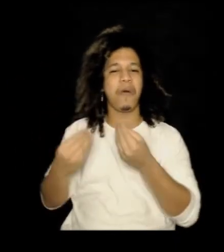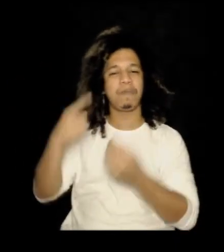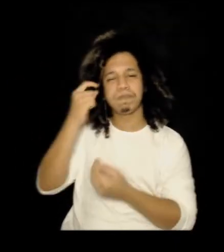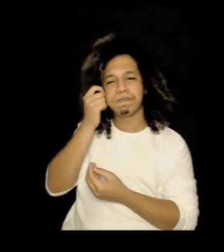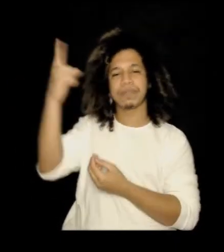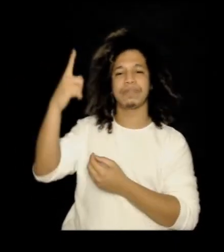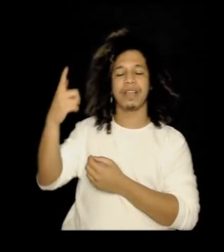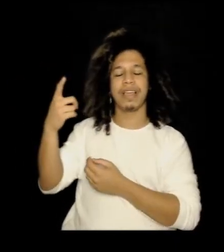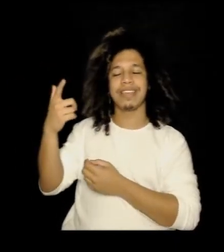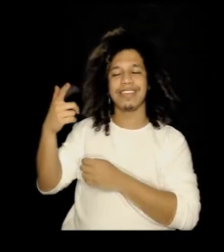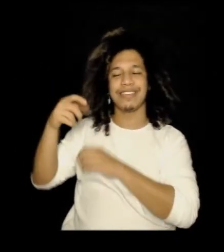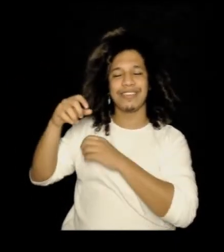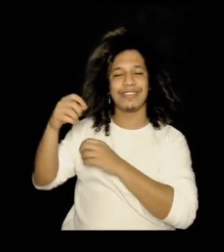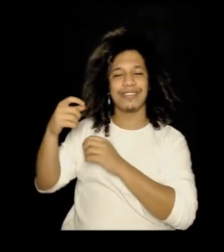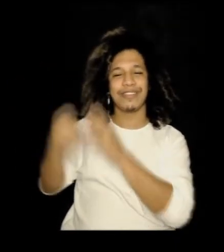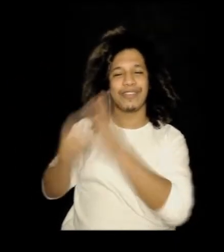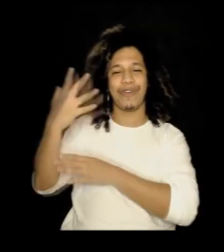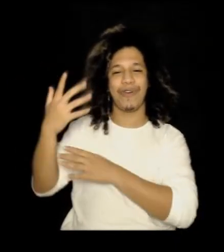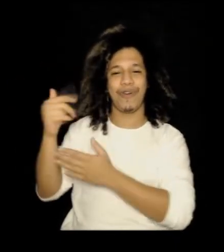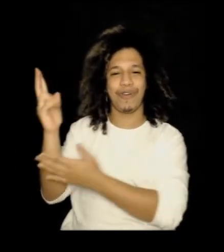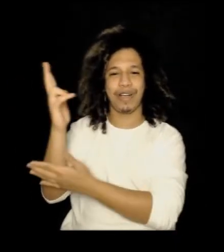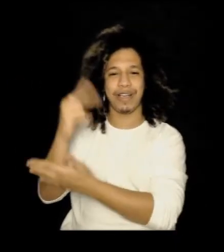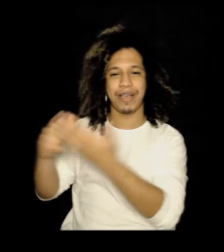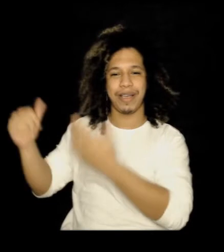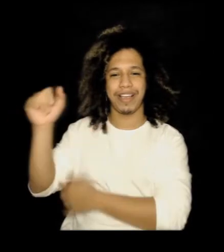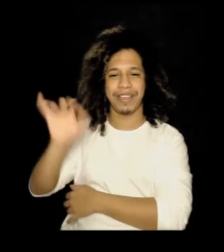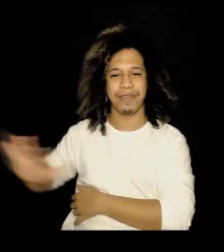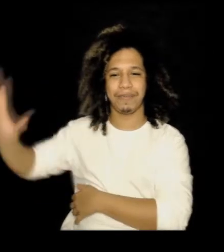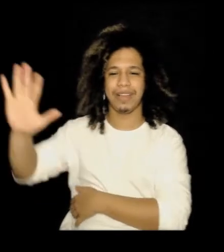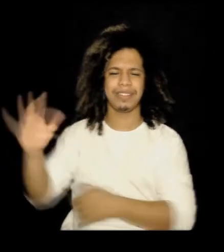the organizing committee. I guess they can tell you all a little bit more about how this idea